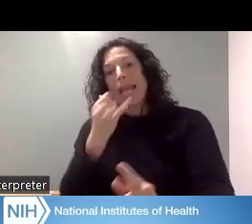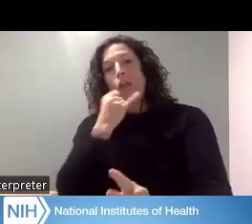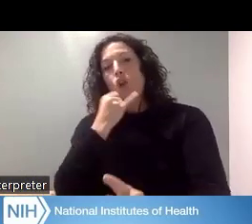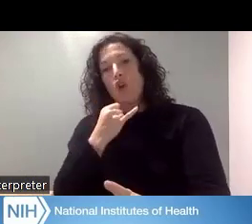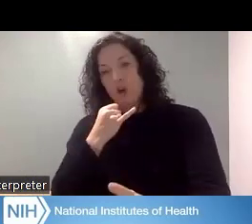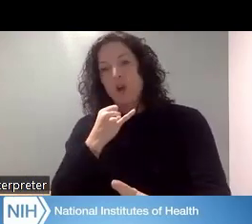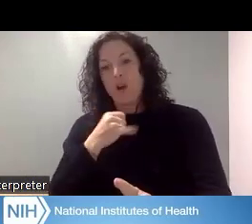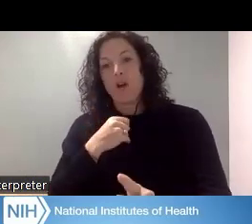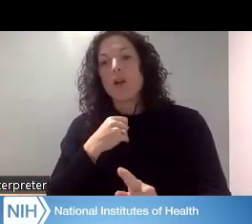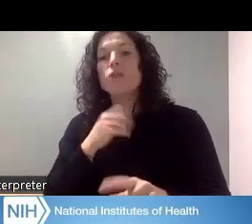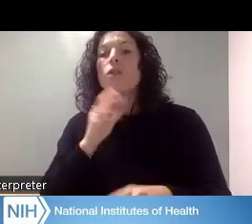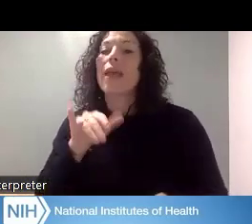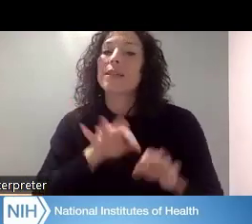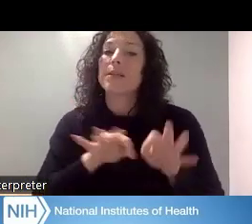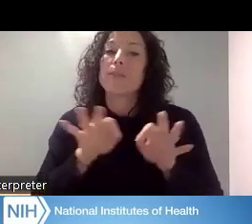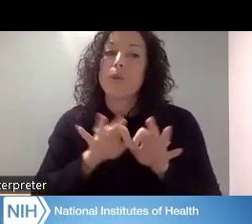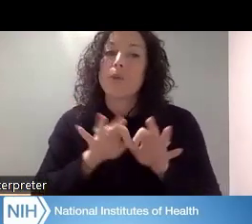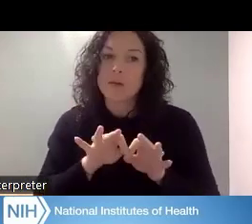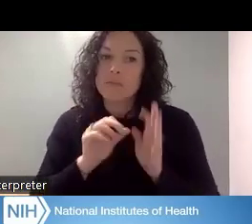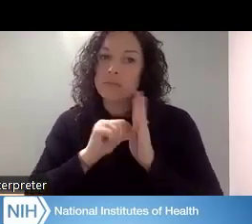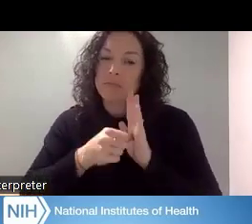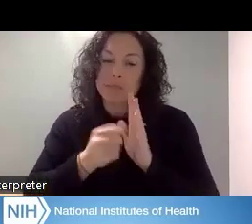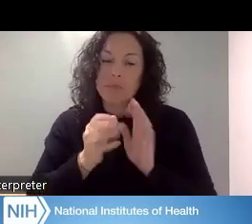so that's a very important point to remember and be aware of.